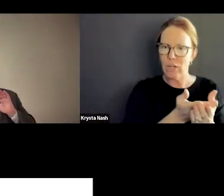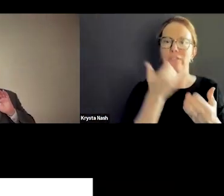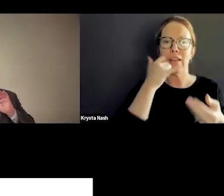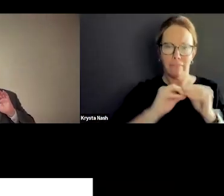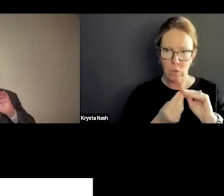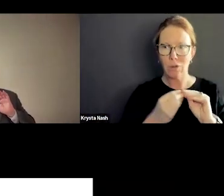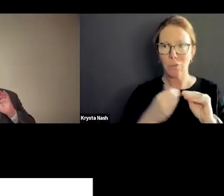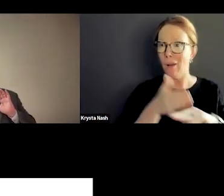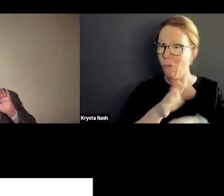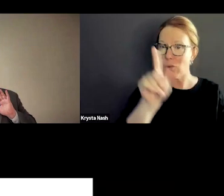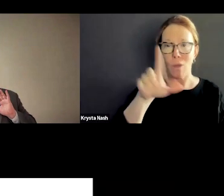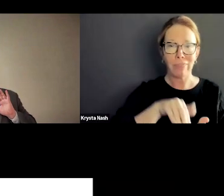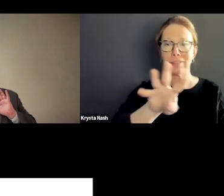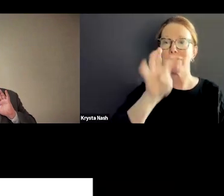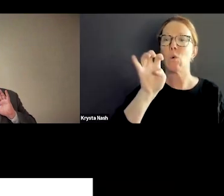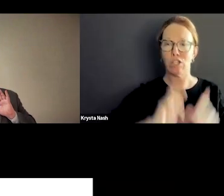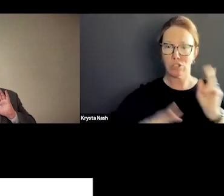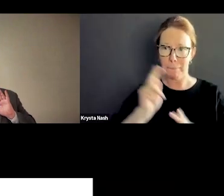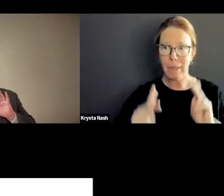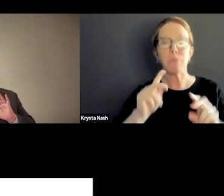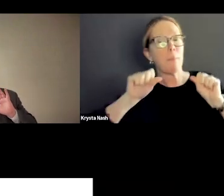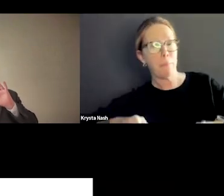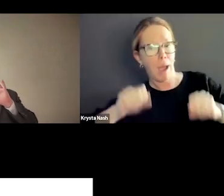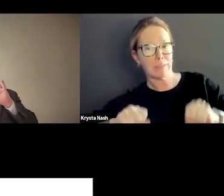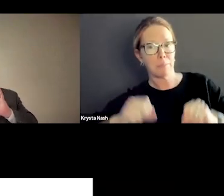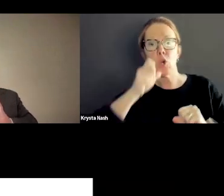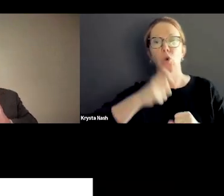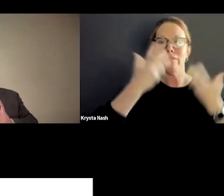1400 people that were a possible who completed the screen of that number.